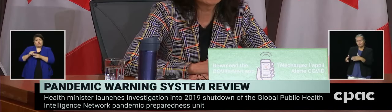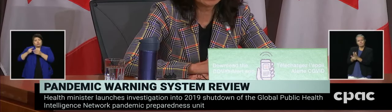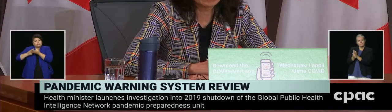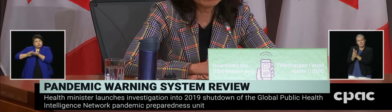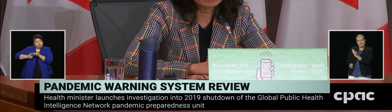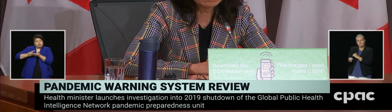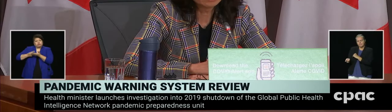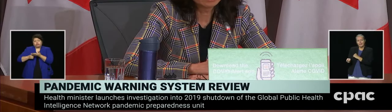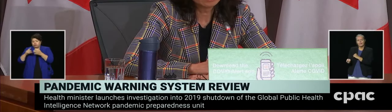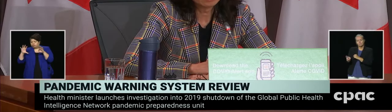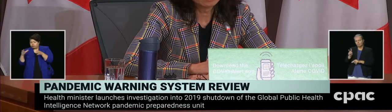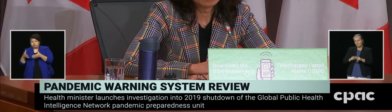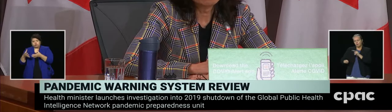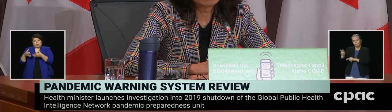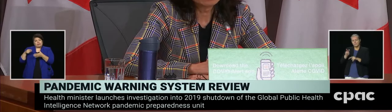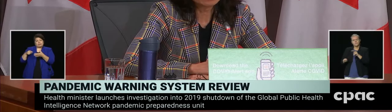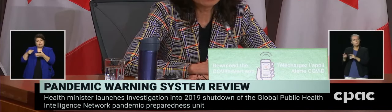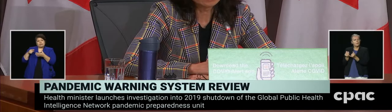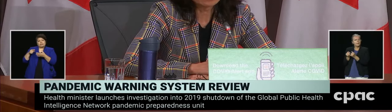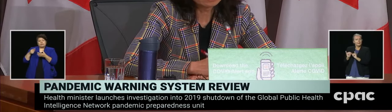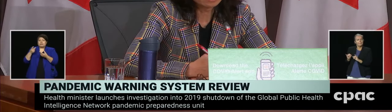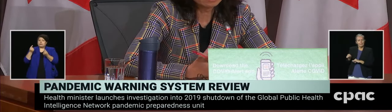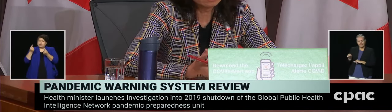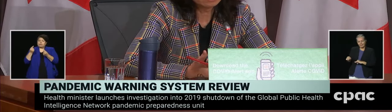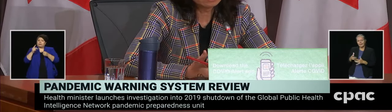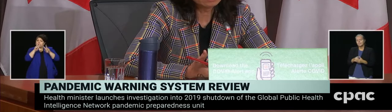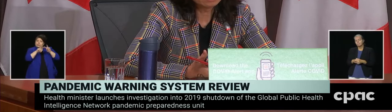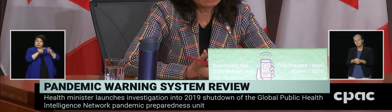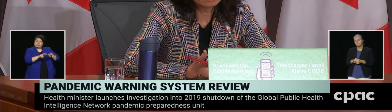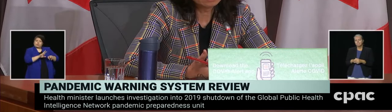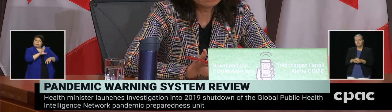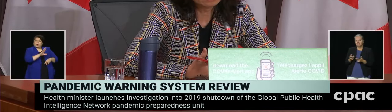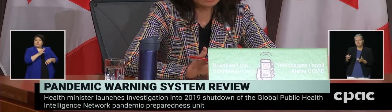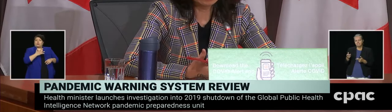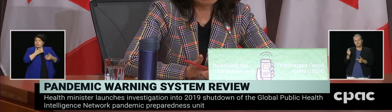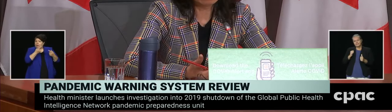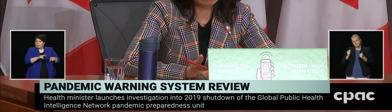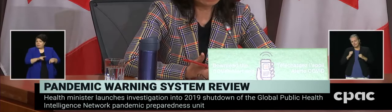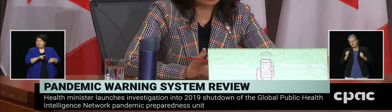REVIEW, WE JUST TRIED TO LOOK AT